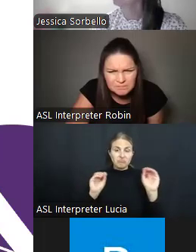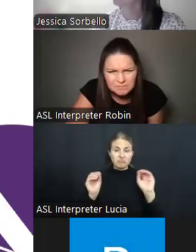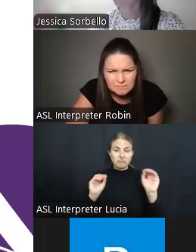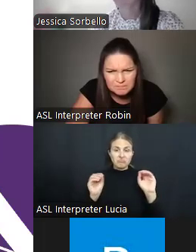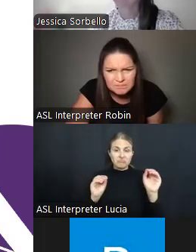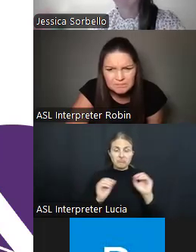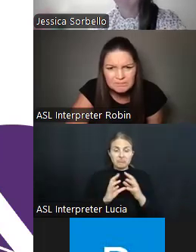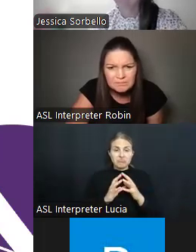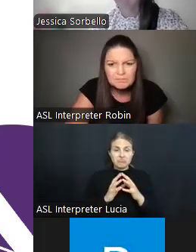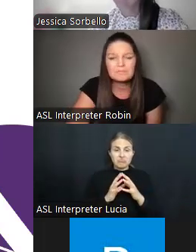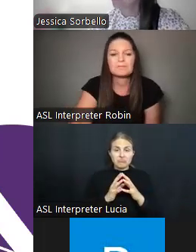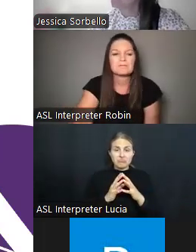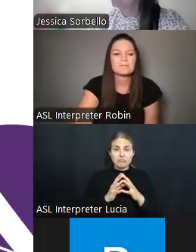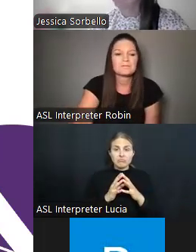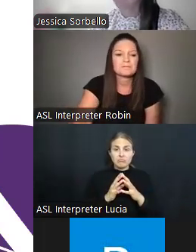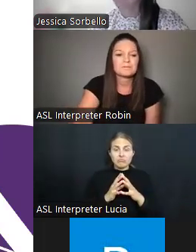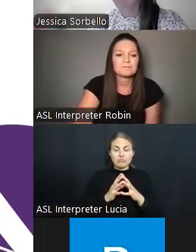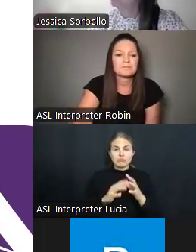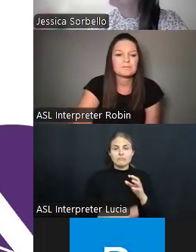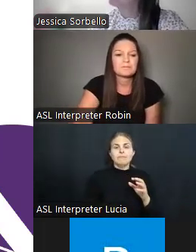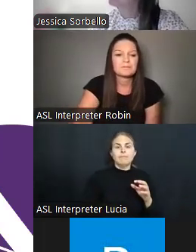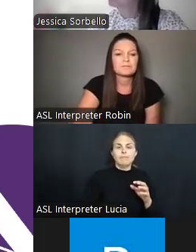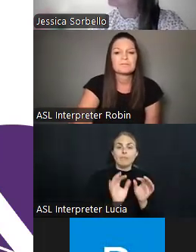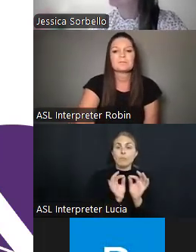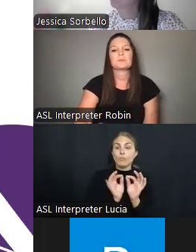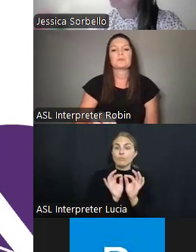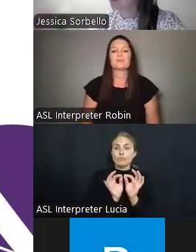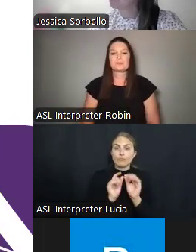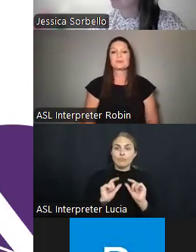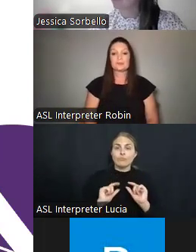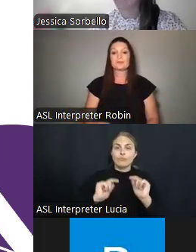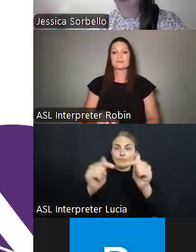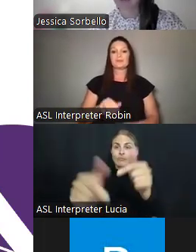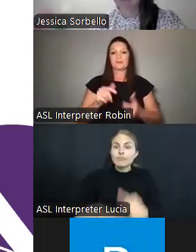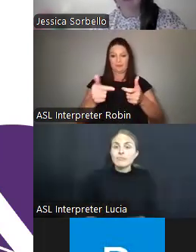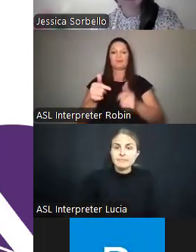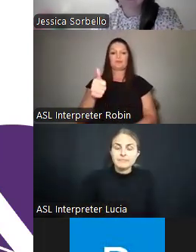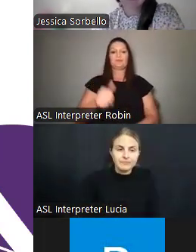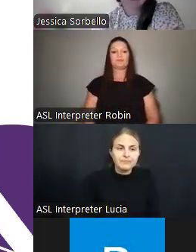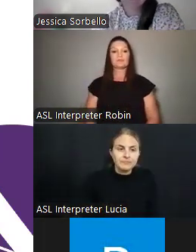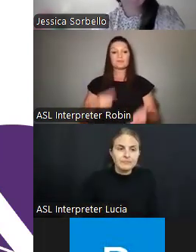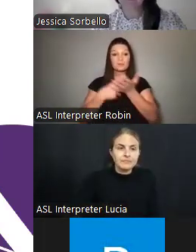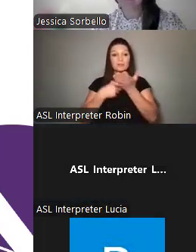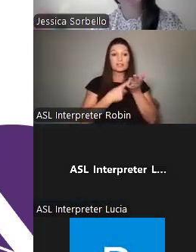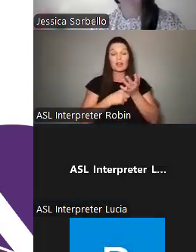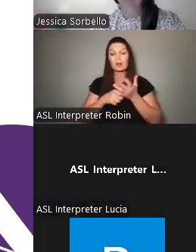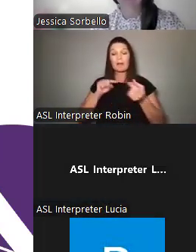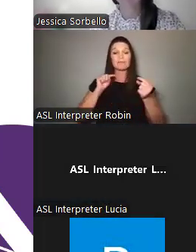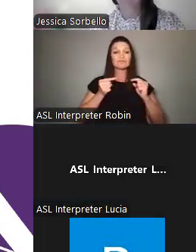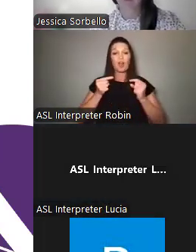. When we talk about harm reduction. It is a bit of a a buzz word right now. It is important to look